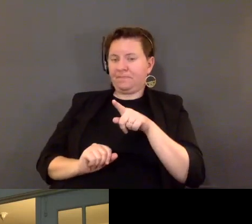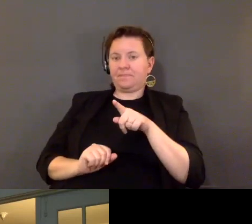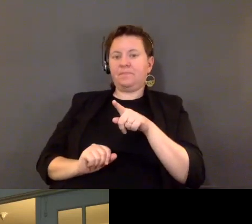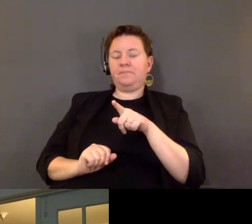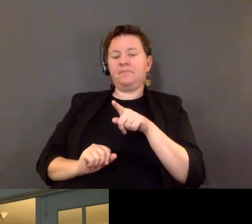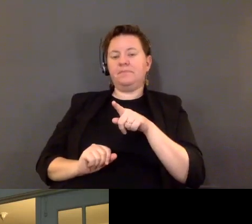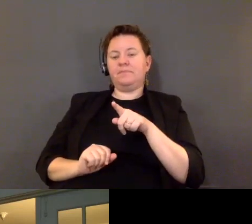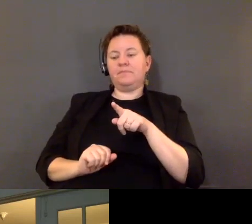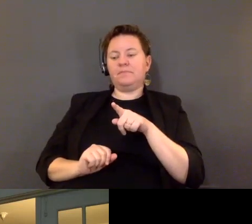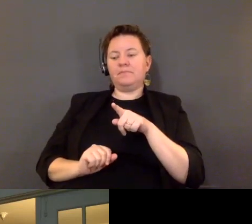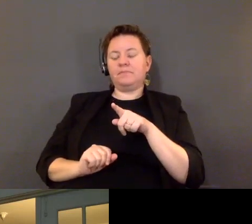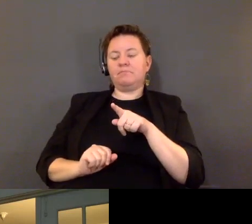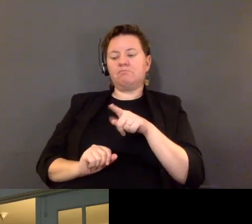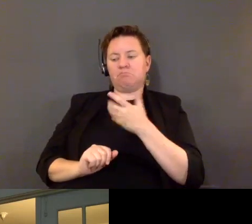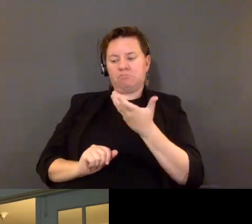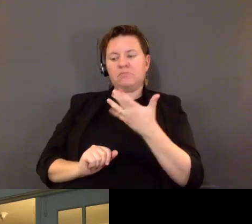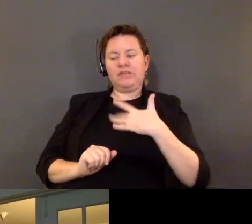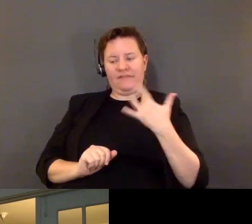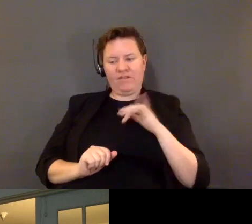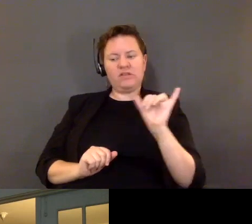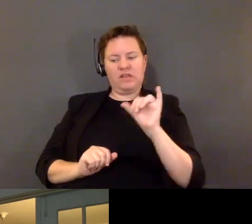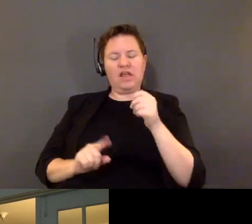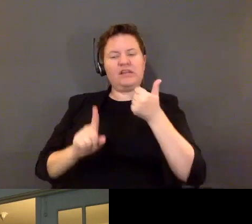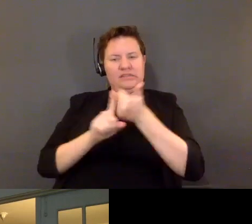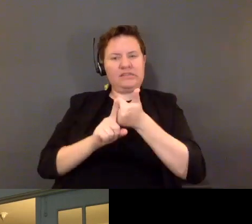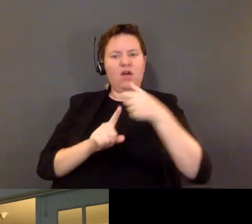it does feel like a self-portrait i was sort of half joking that i've